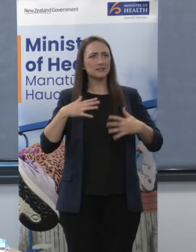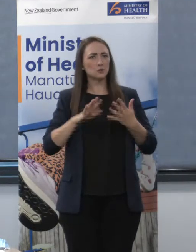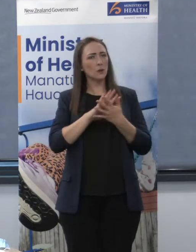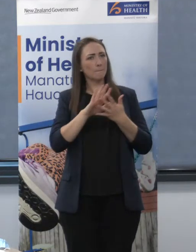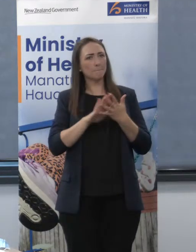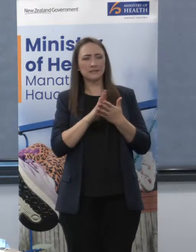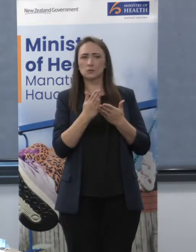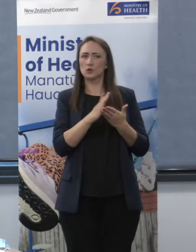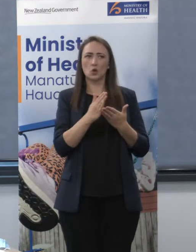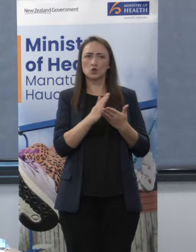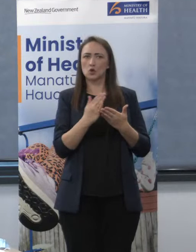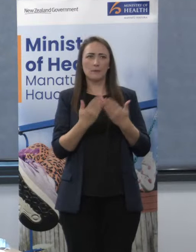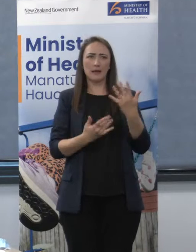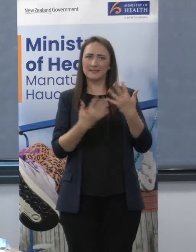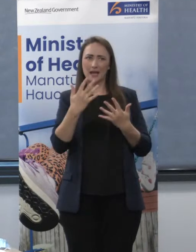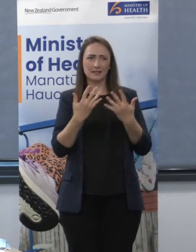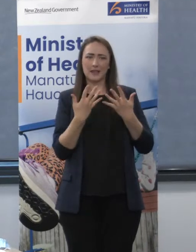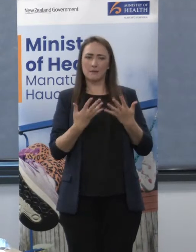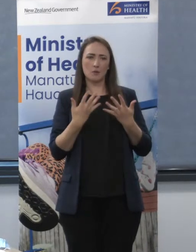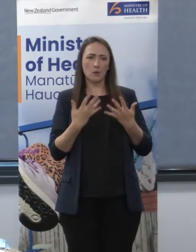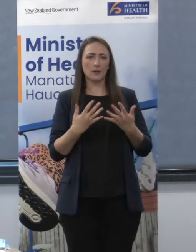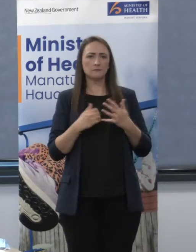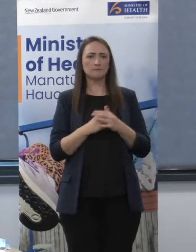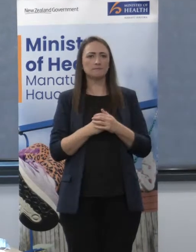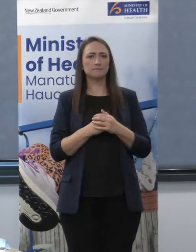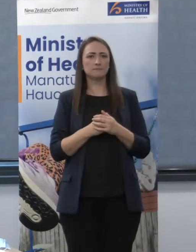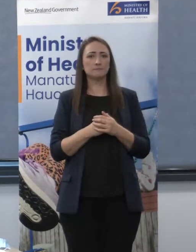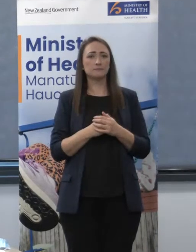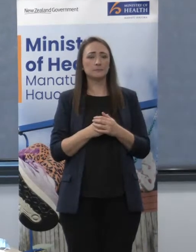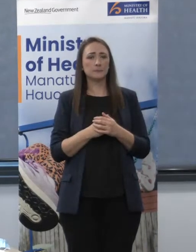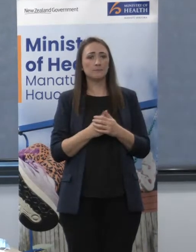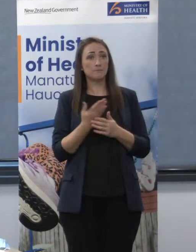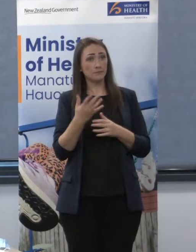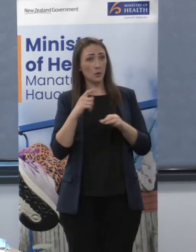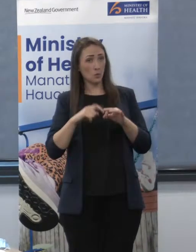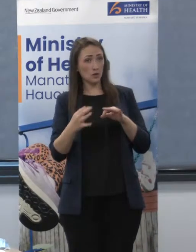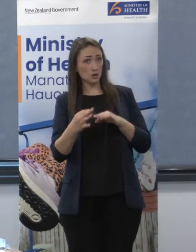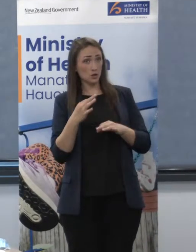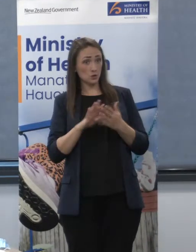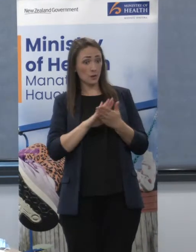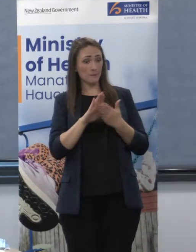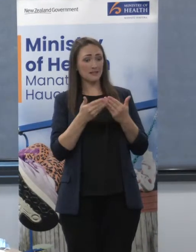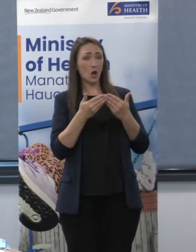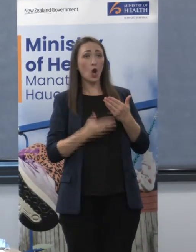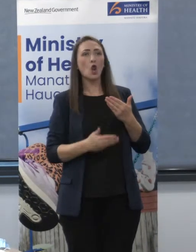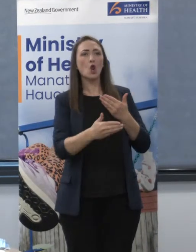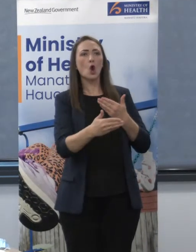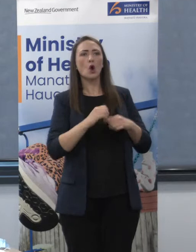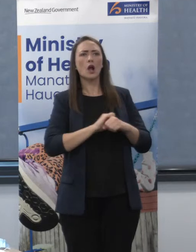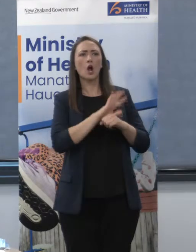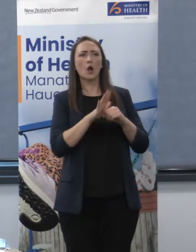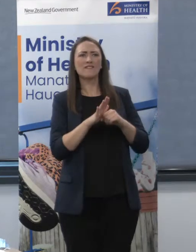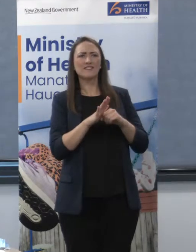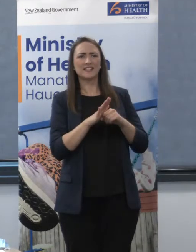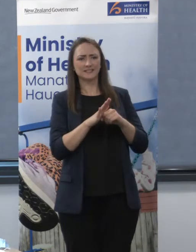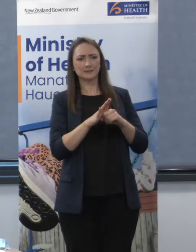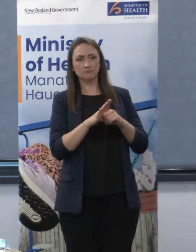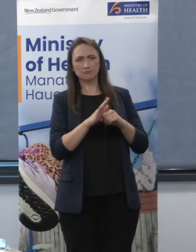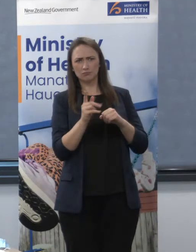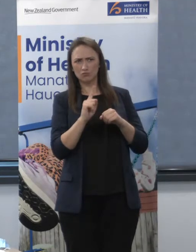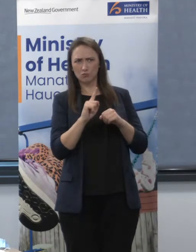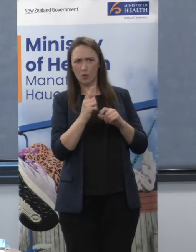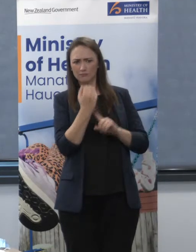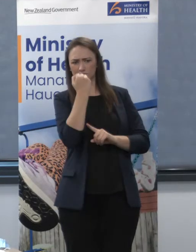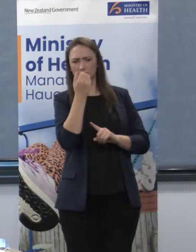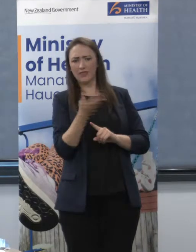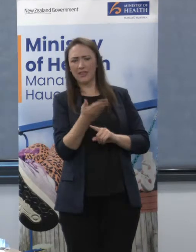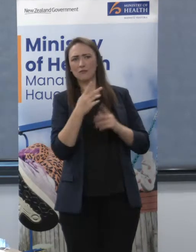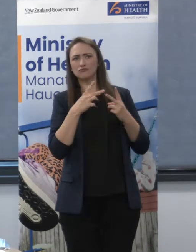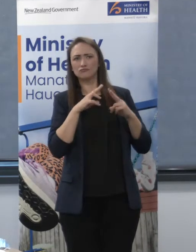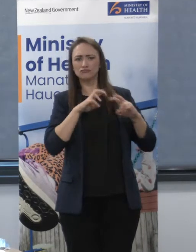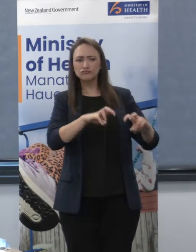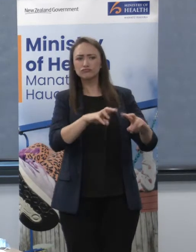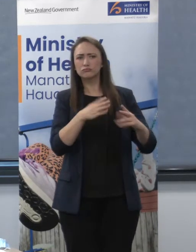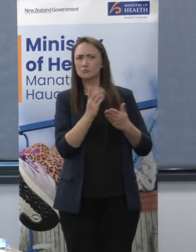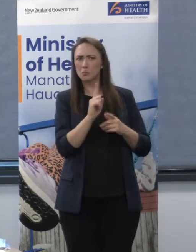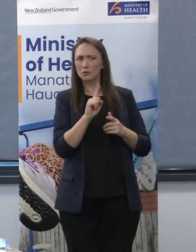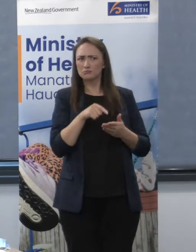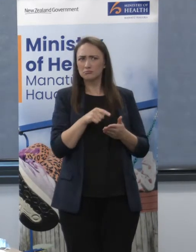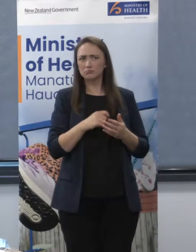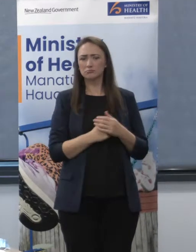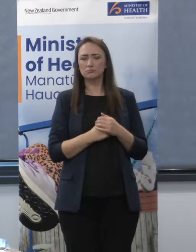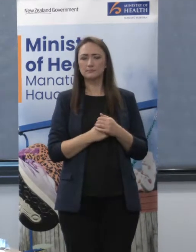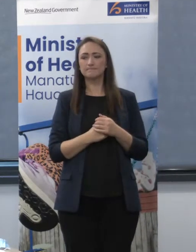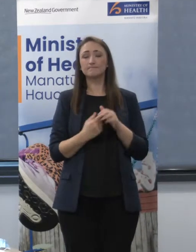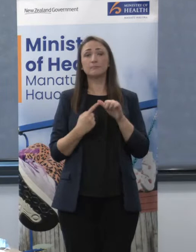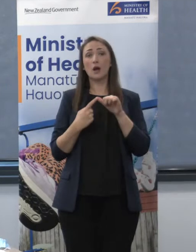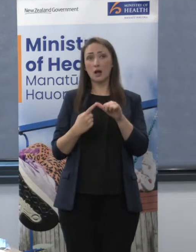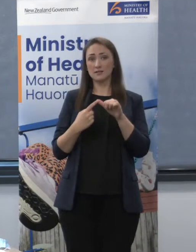we do not have any New Zealand